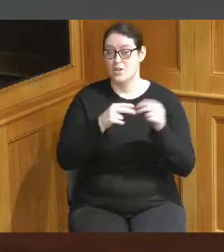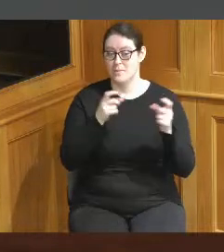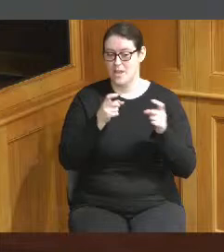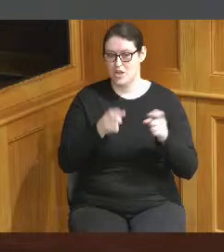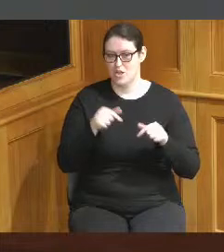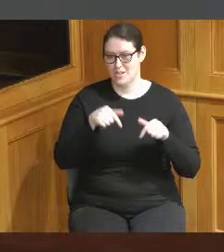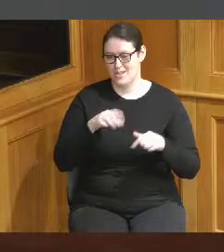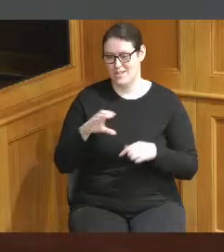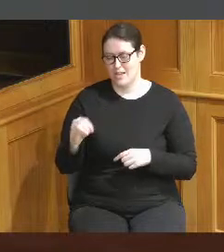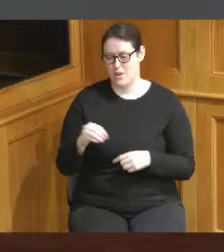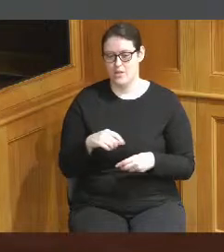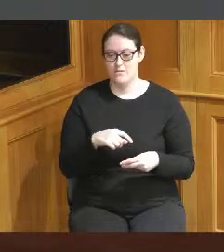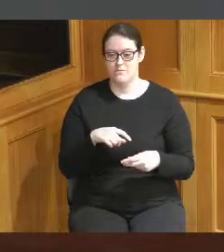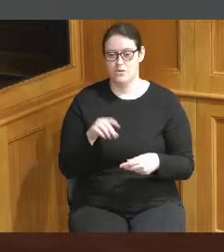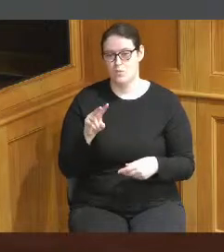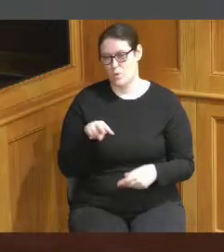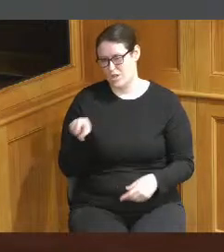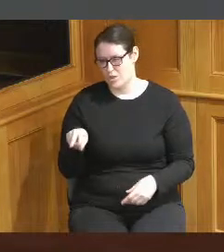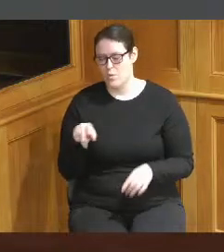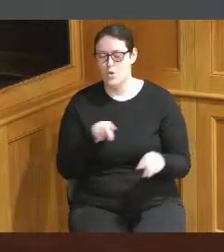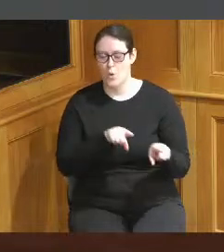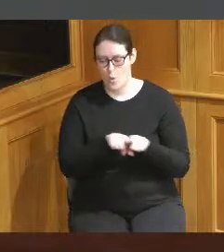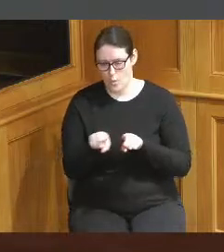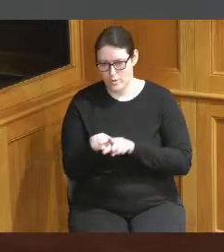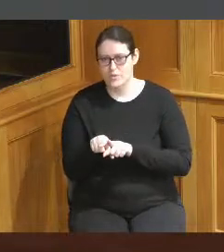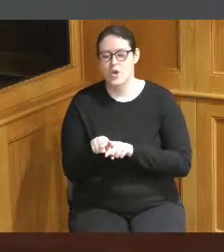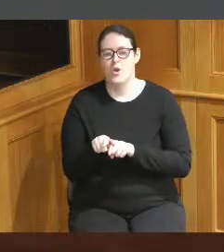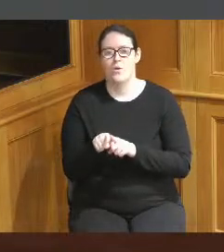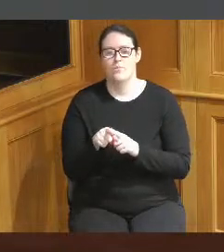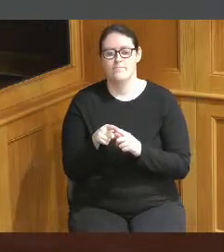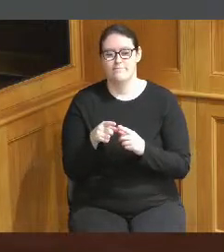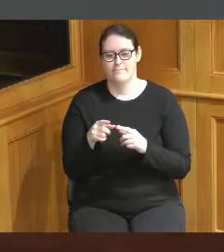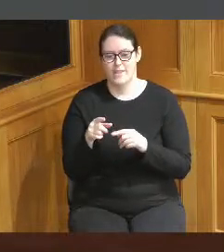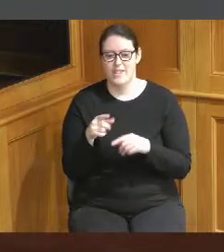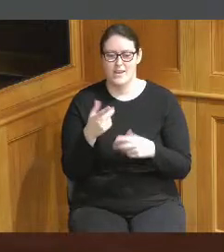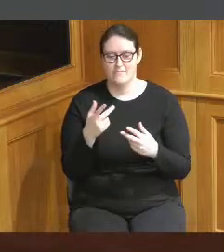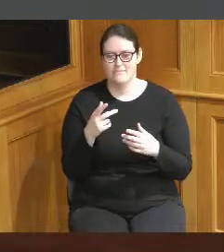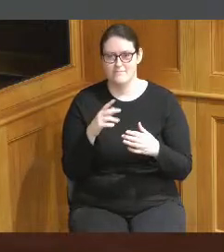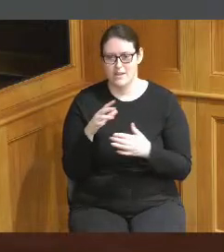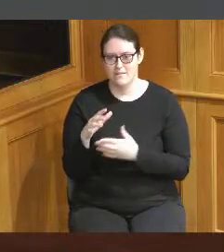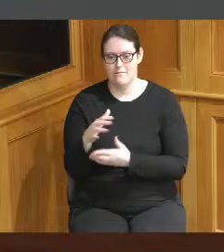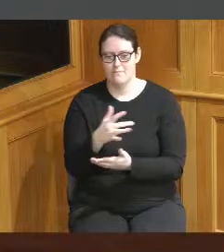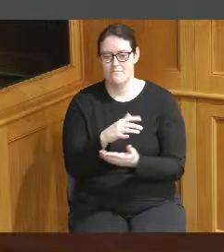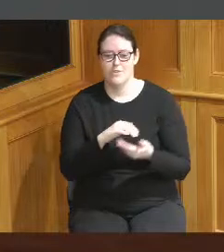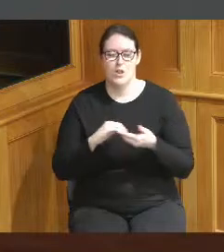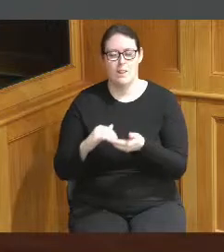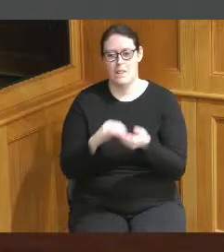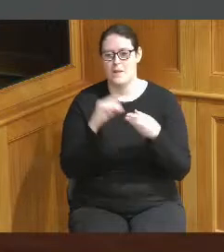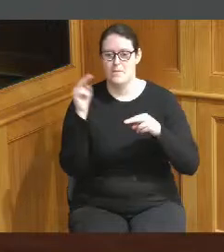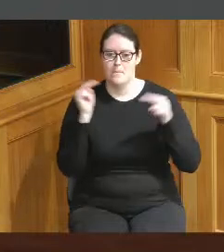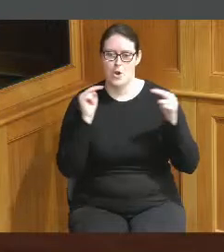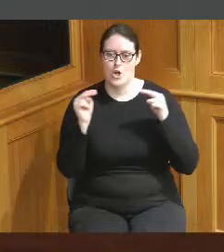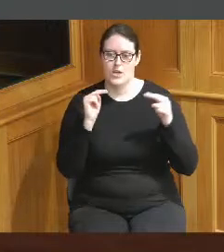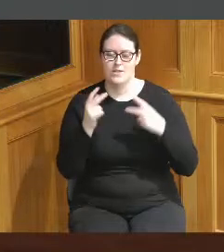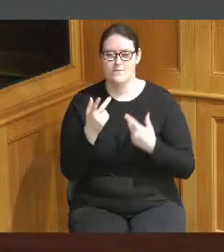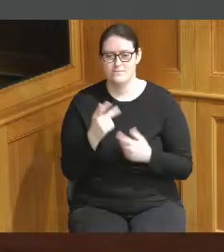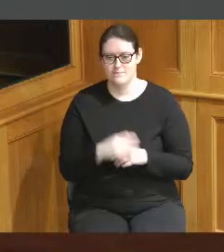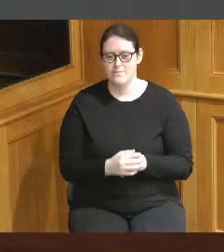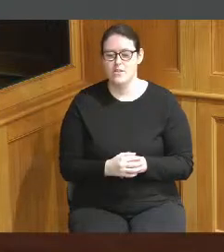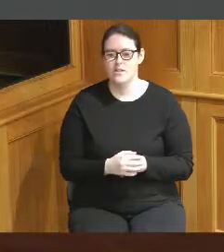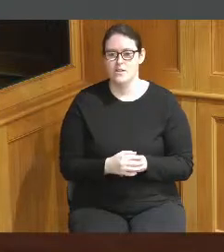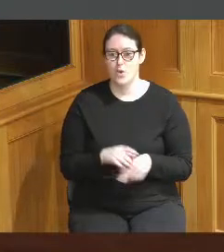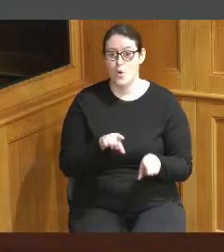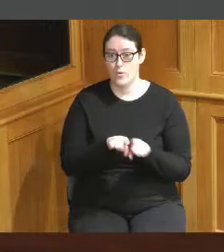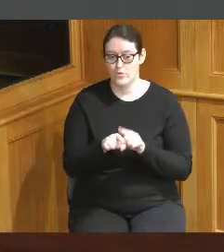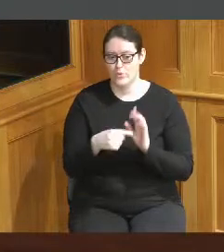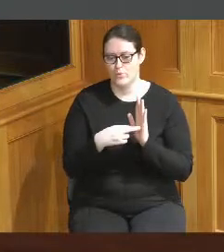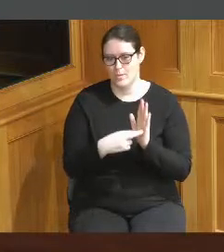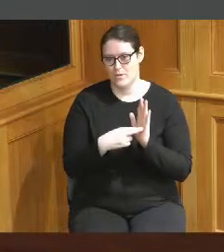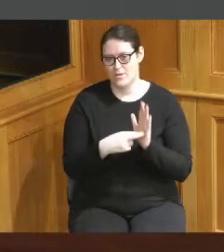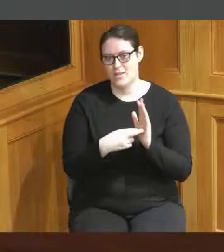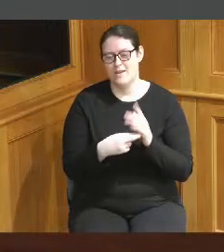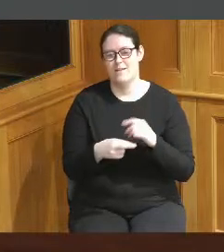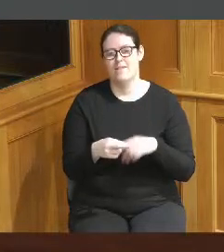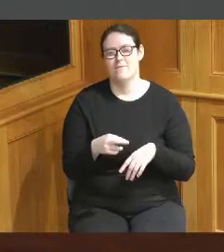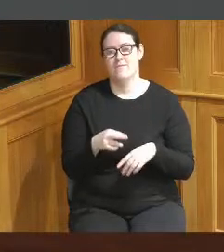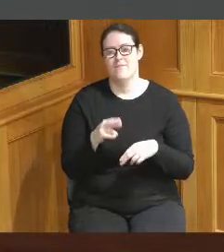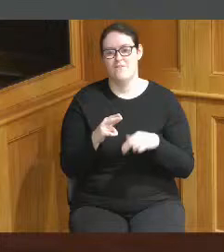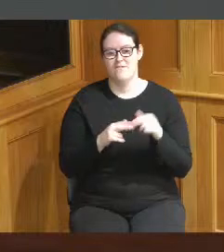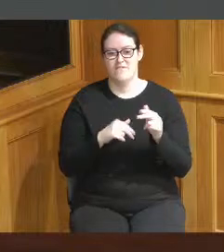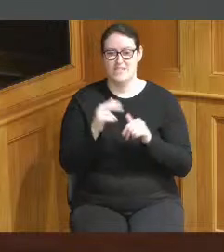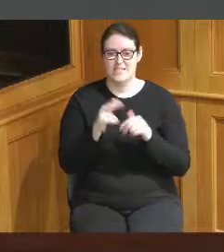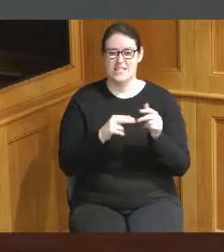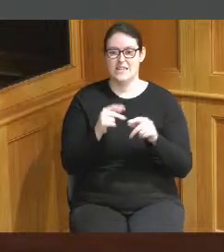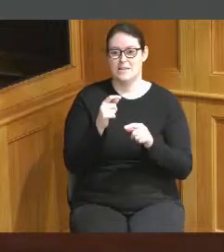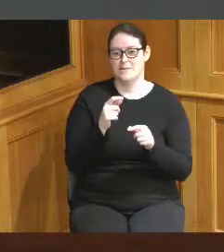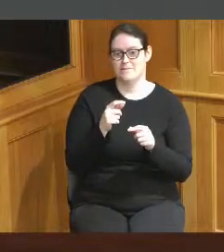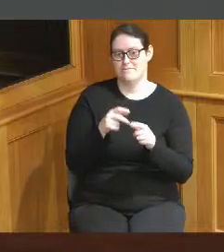here I'm told Miss Leslie happy birthday to you we appreciate all that that you do so we wanted